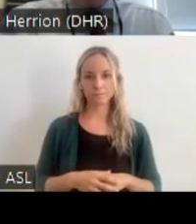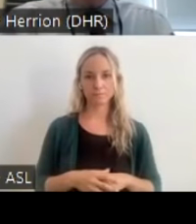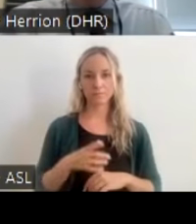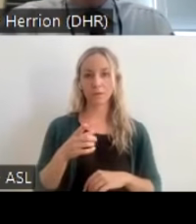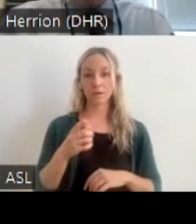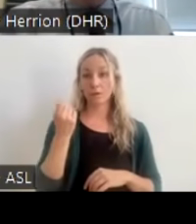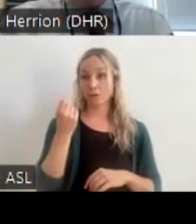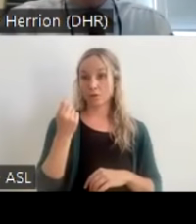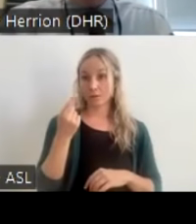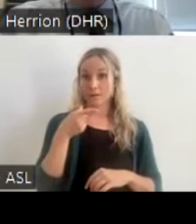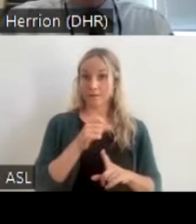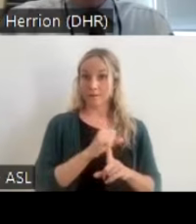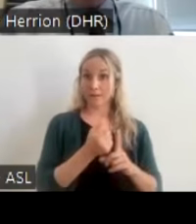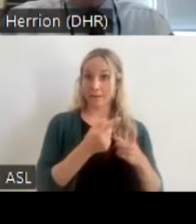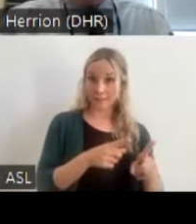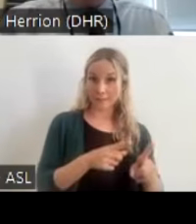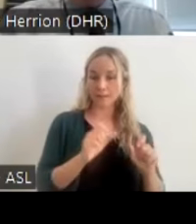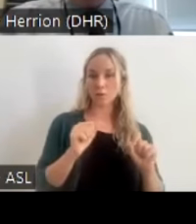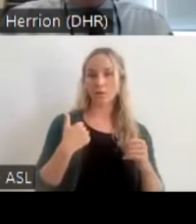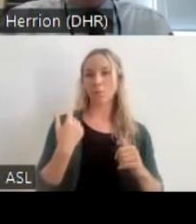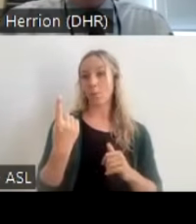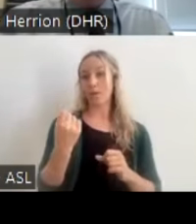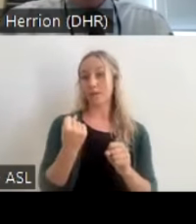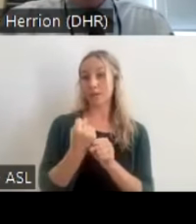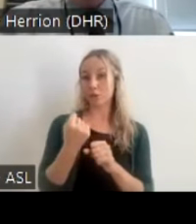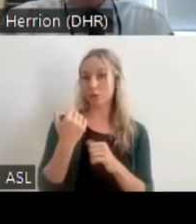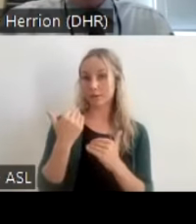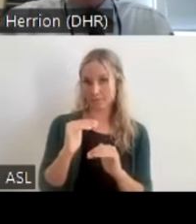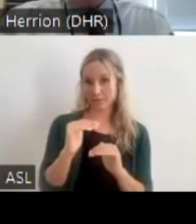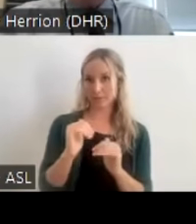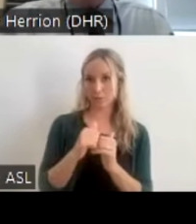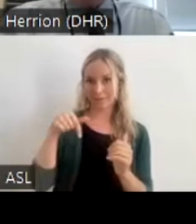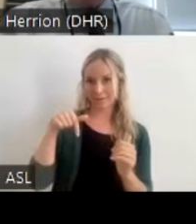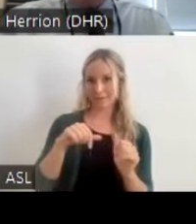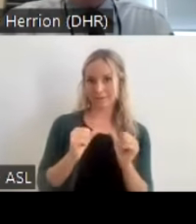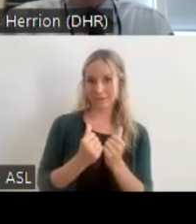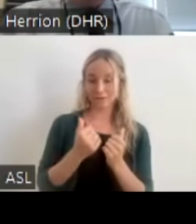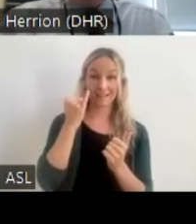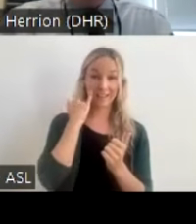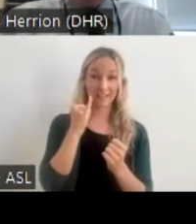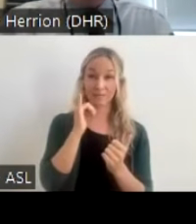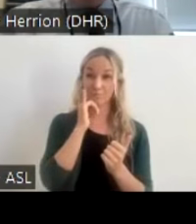state court and you have up to three years to file, You cannot do both, You have to choose one or other, Our